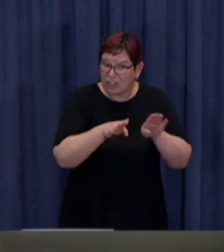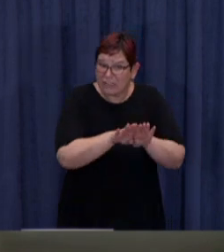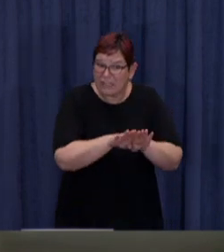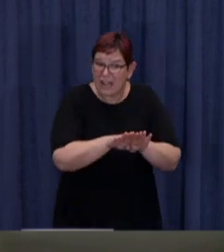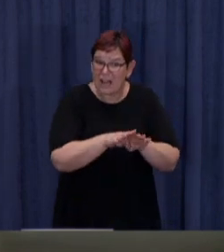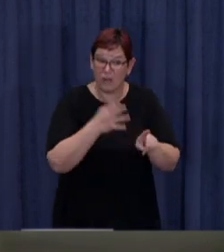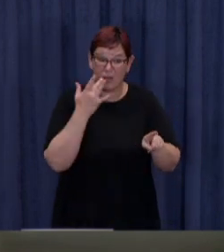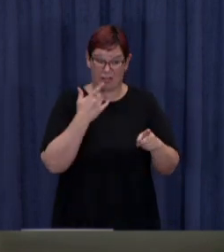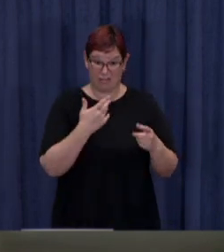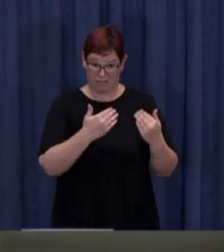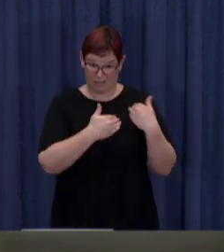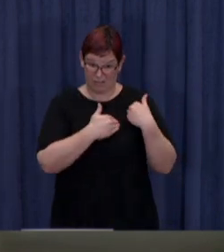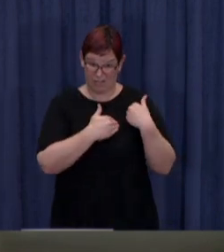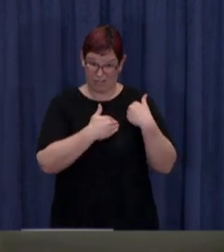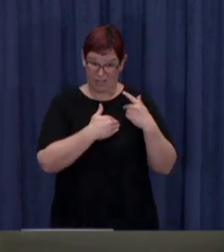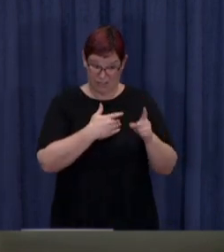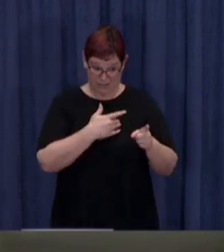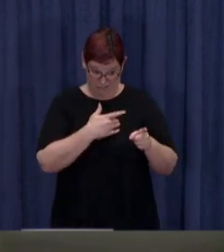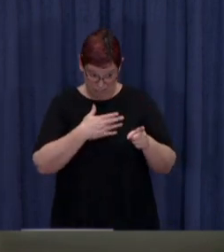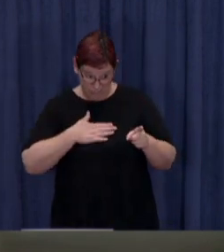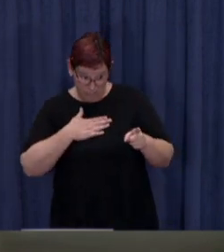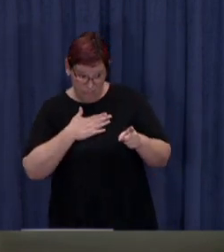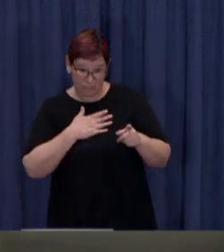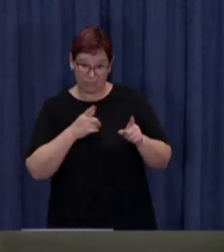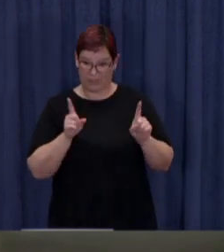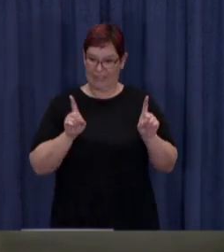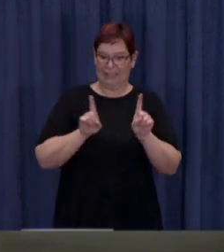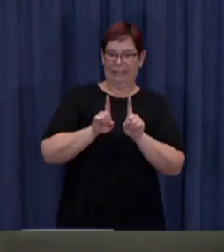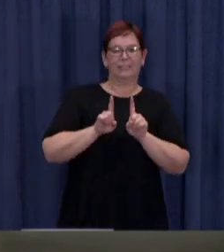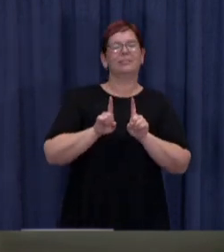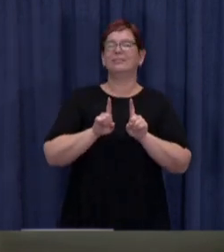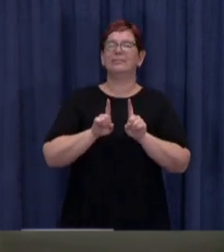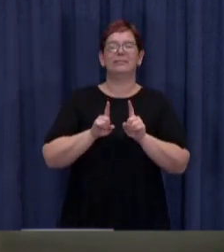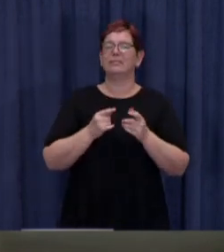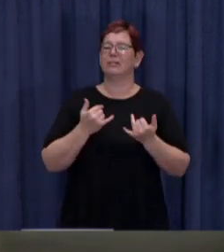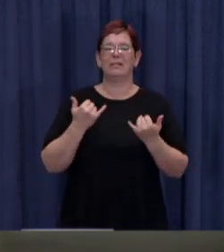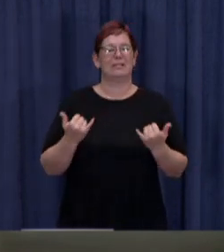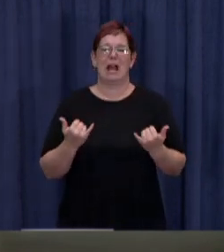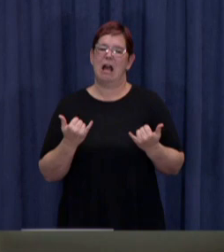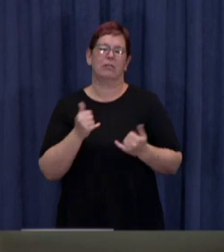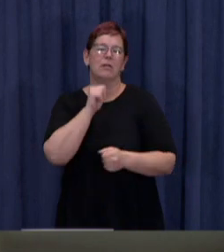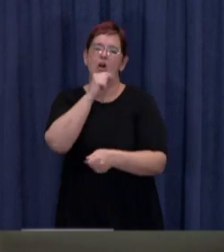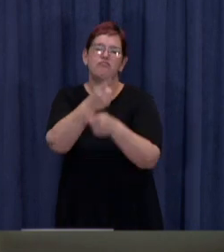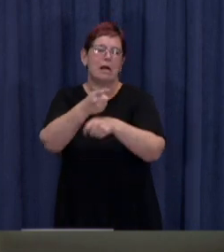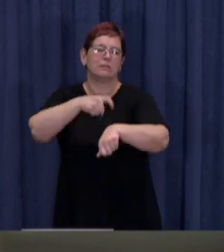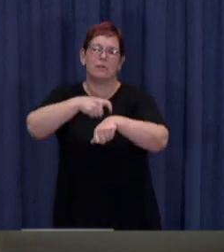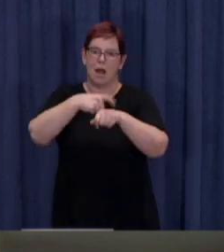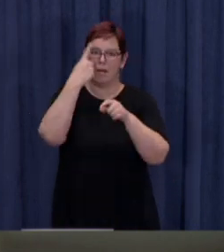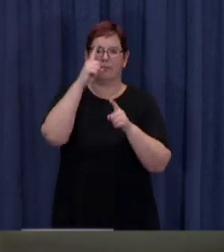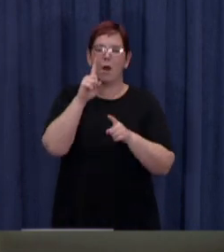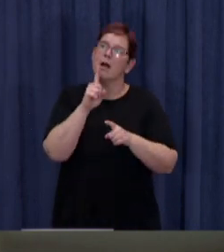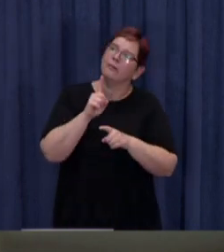inappropriate in light of the circumstances we find ourselves in with COVID-19 could you continue the work on the site generally and they said usually